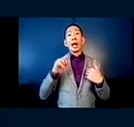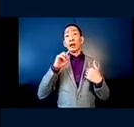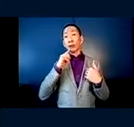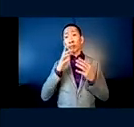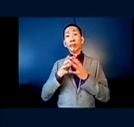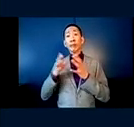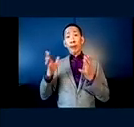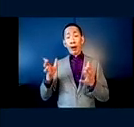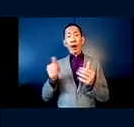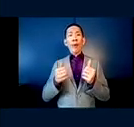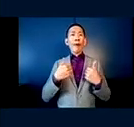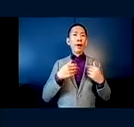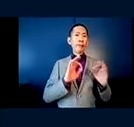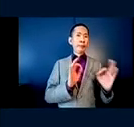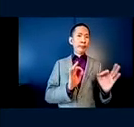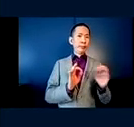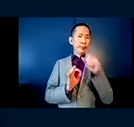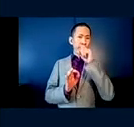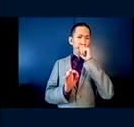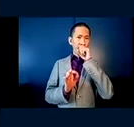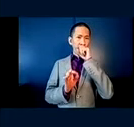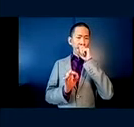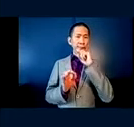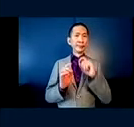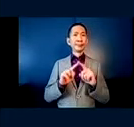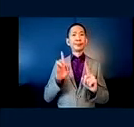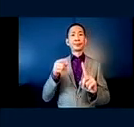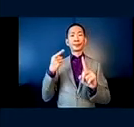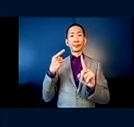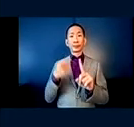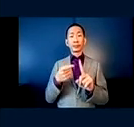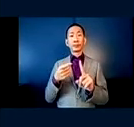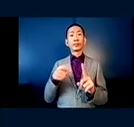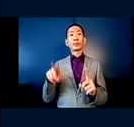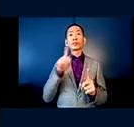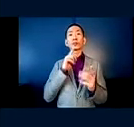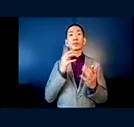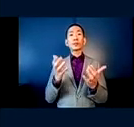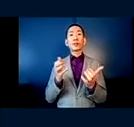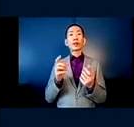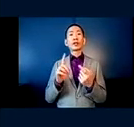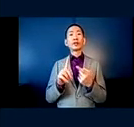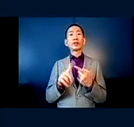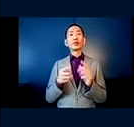IDENTIFY WHO HAD SIGNIFICANT, WHO HAD MINOR, BUT THE POINT WAS